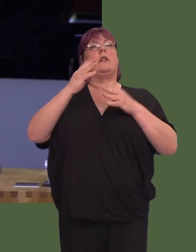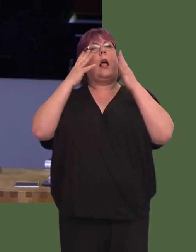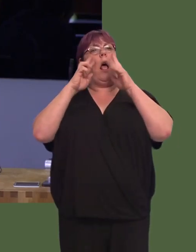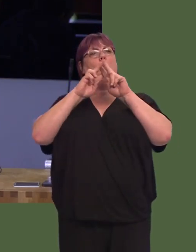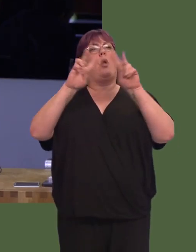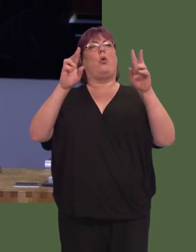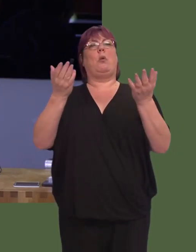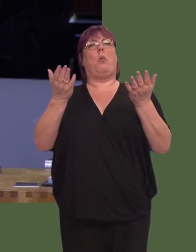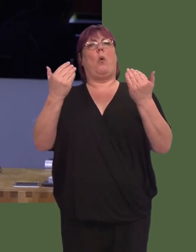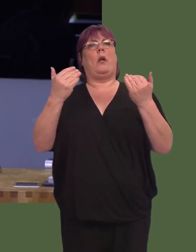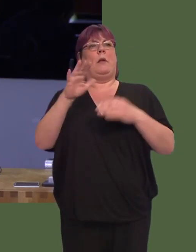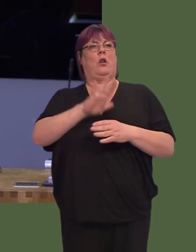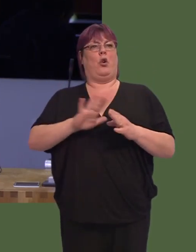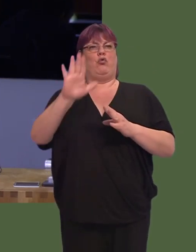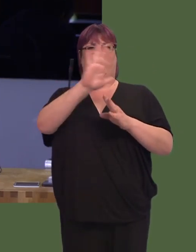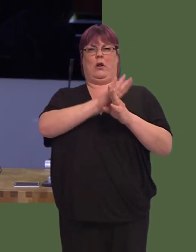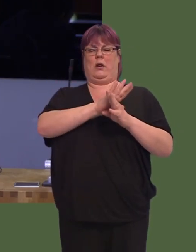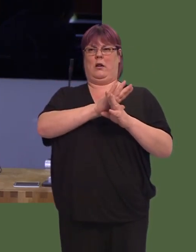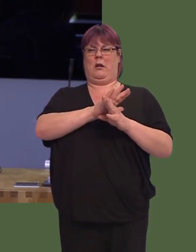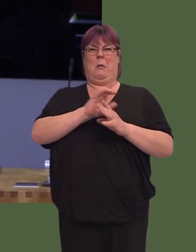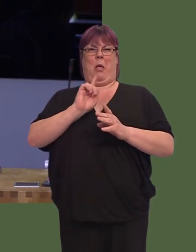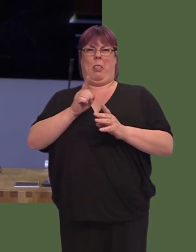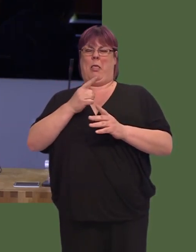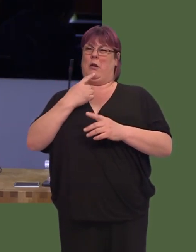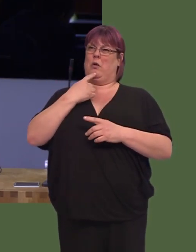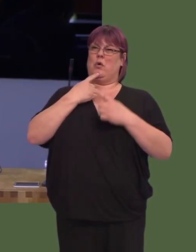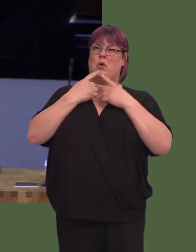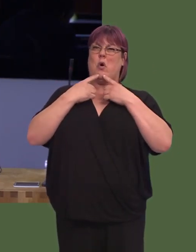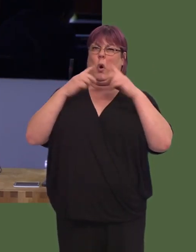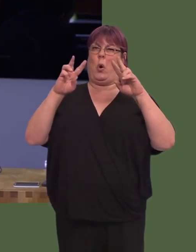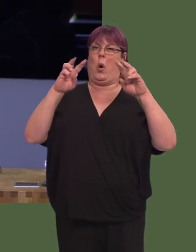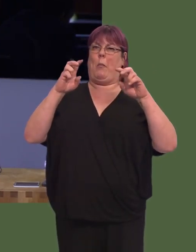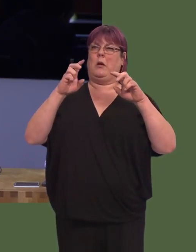Unfortunately, that laudable statement was also undermined by the shadow foreign secretary